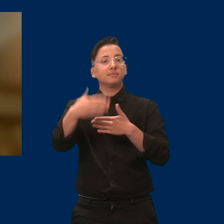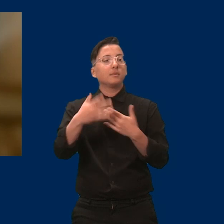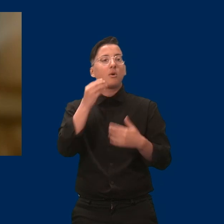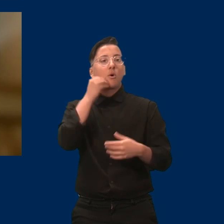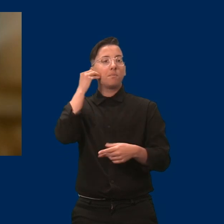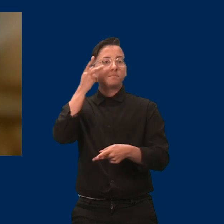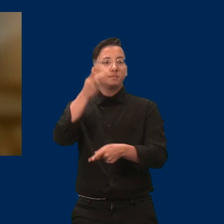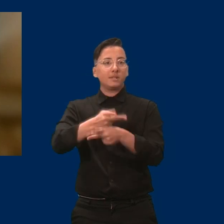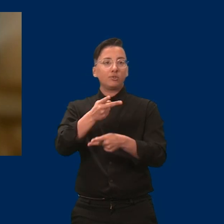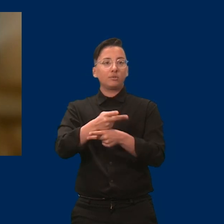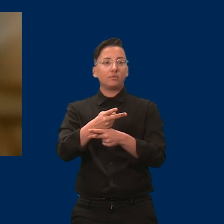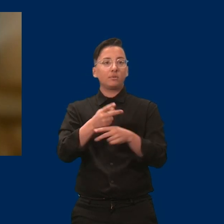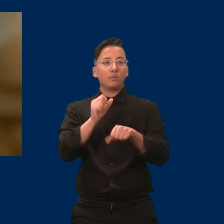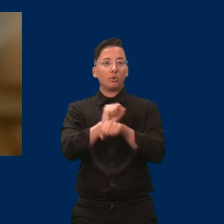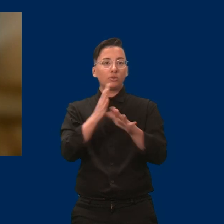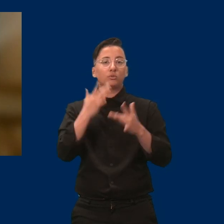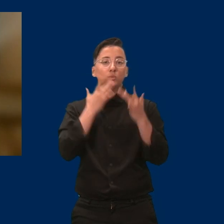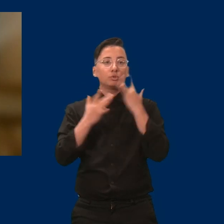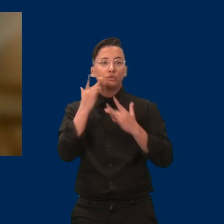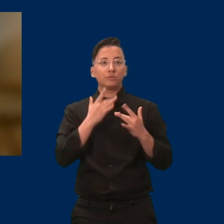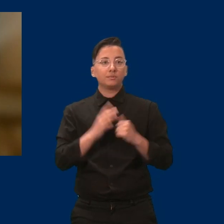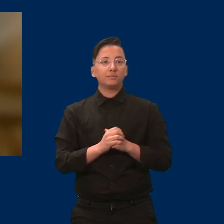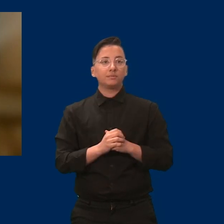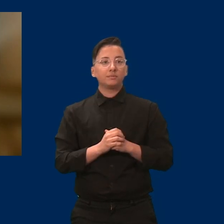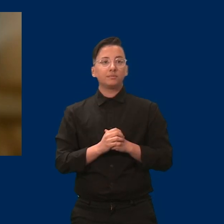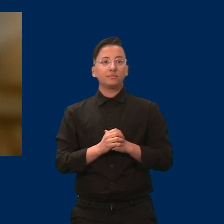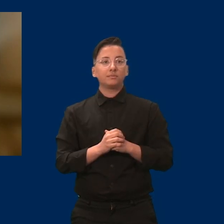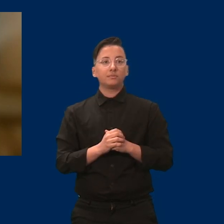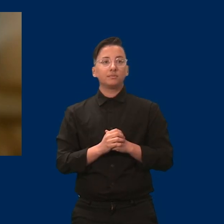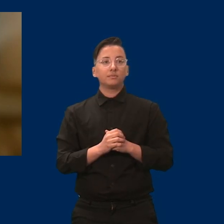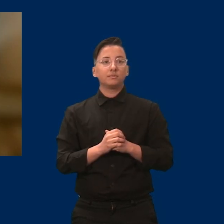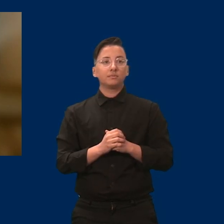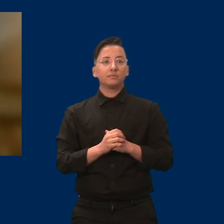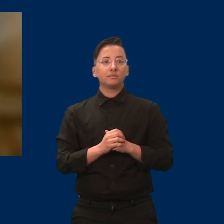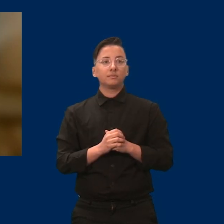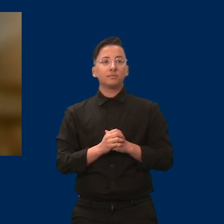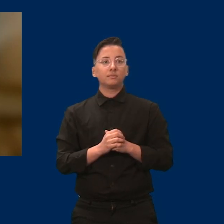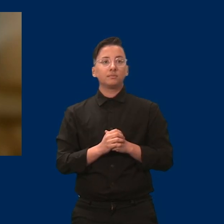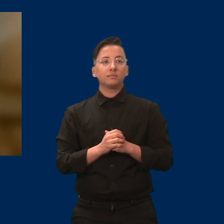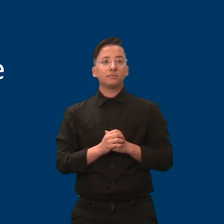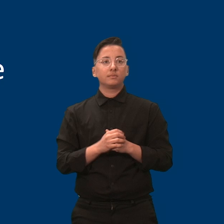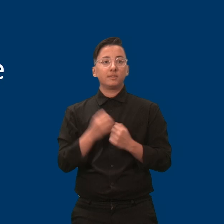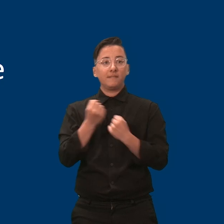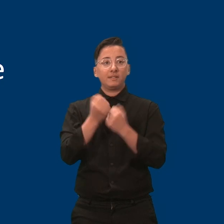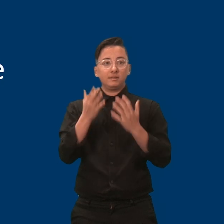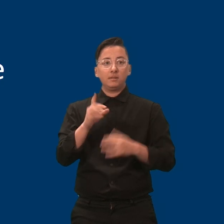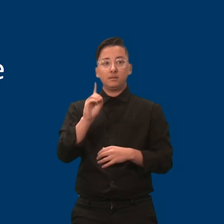and it features citizen advocate Damon Leivestad. Thank you all so much.